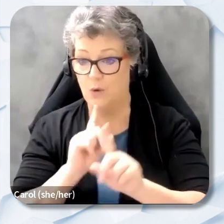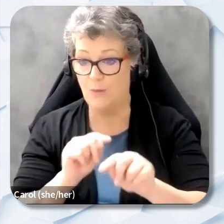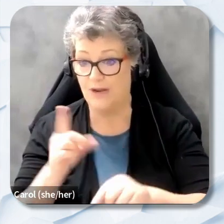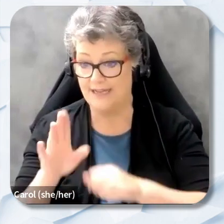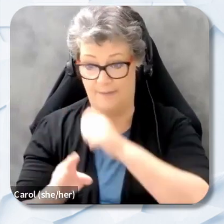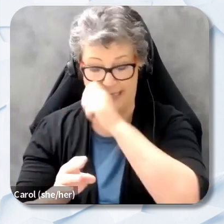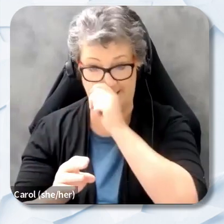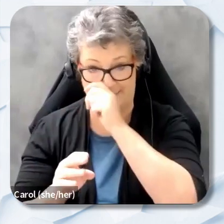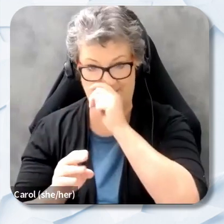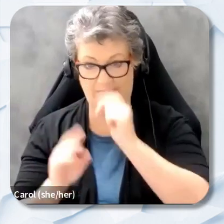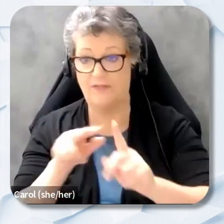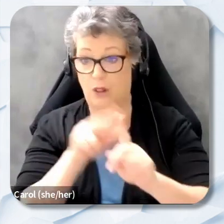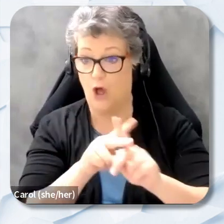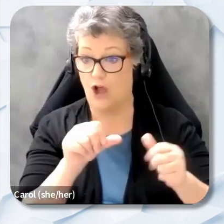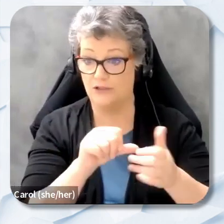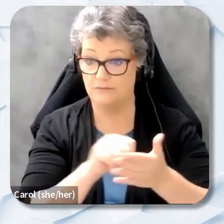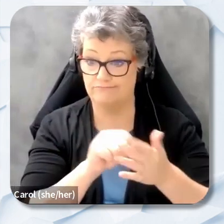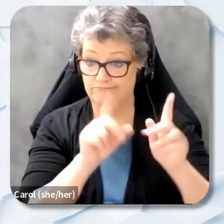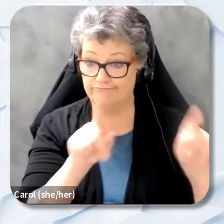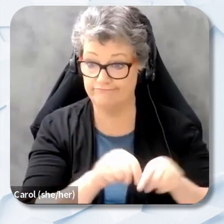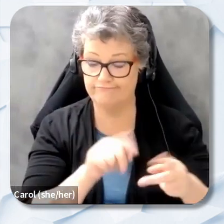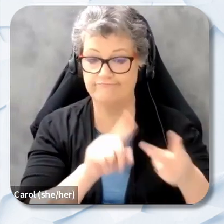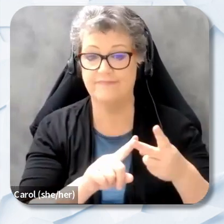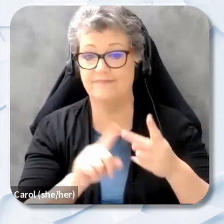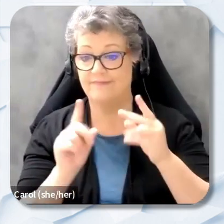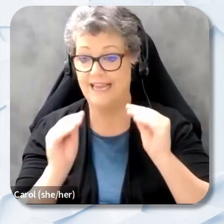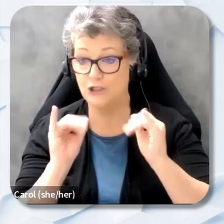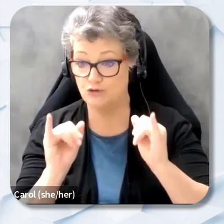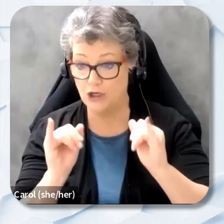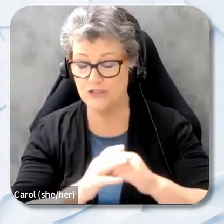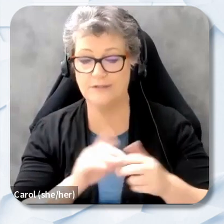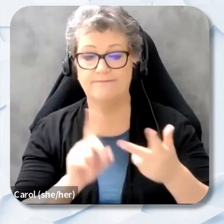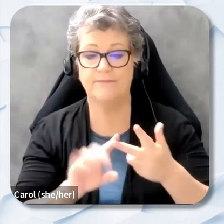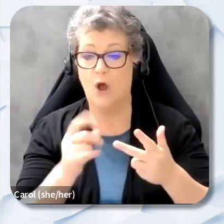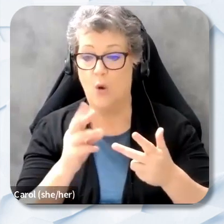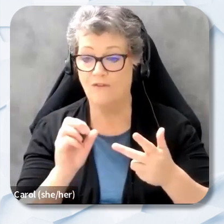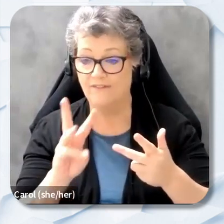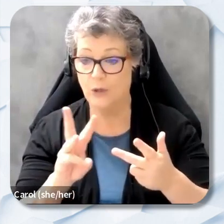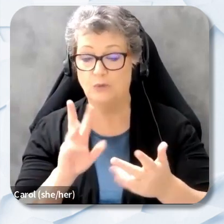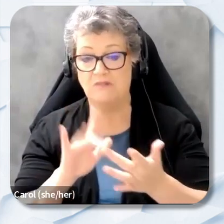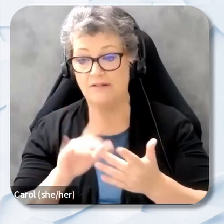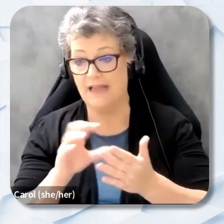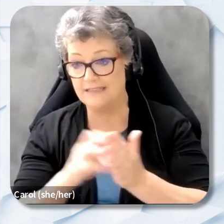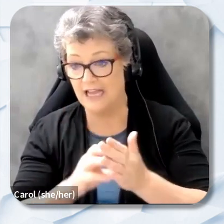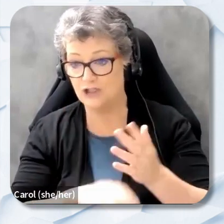the Log On screen, the Instructions screen, the Overview and Contacts section, the EEF